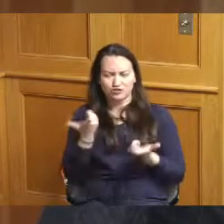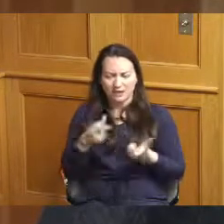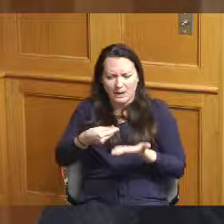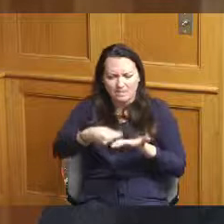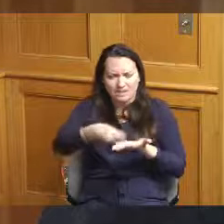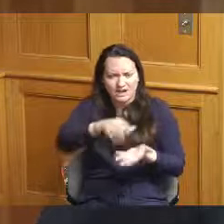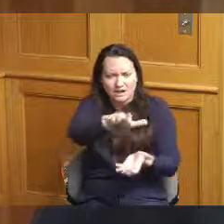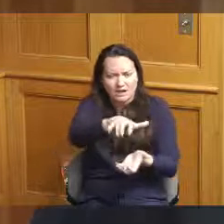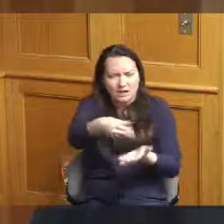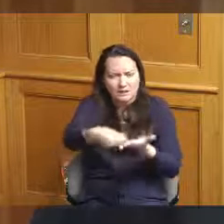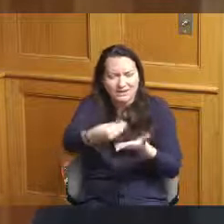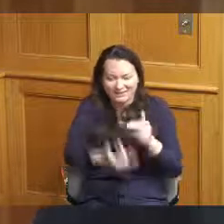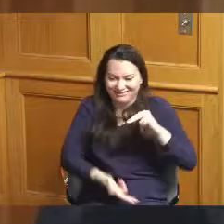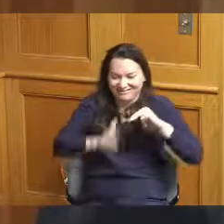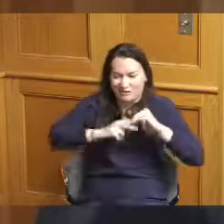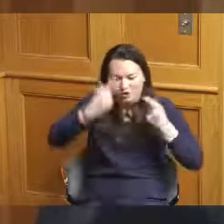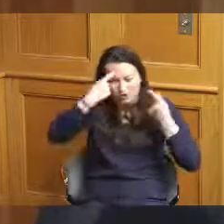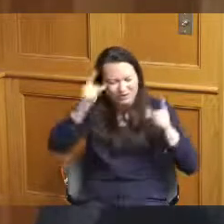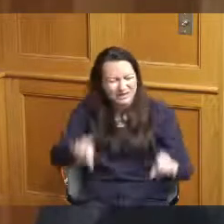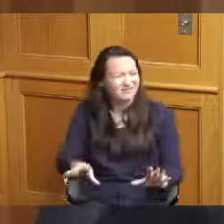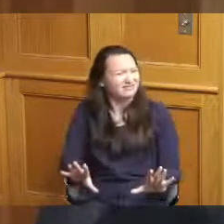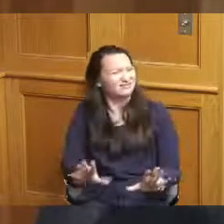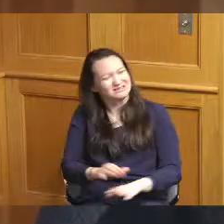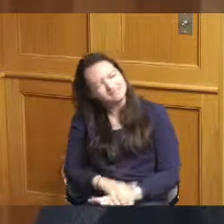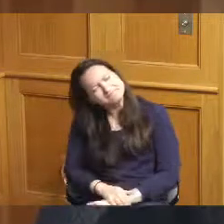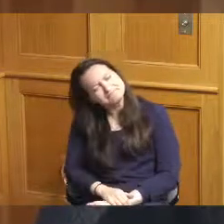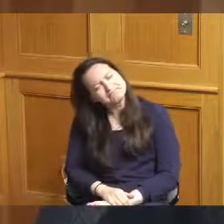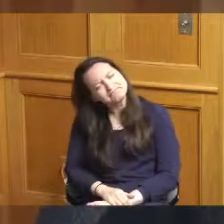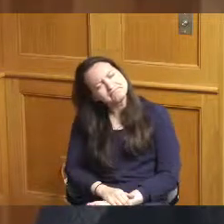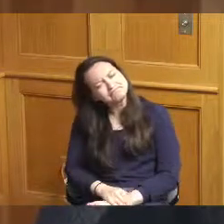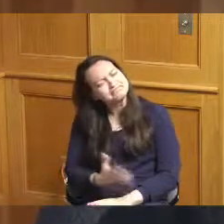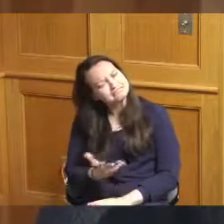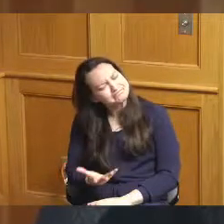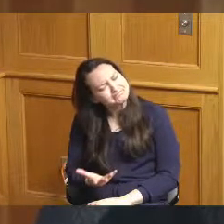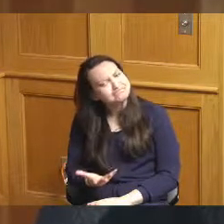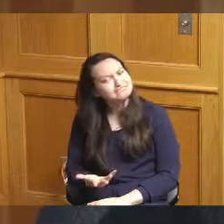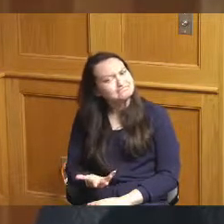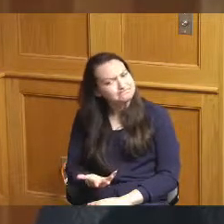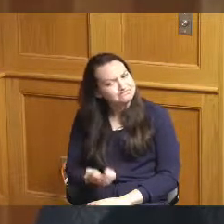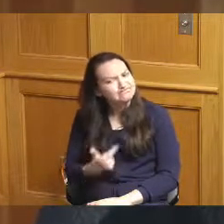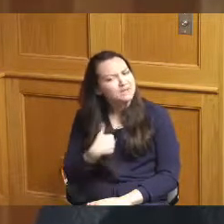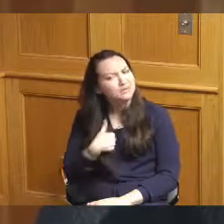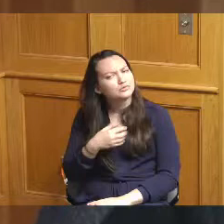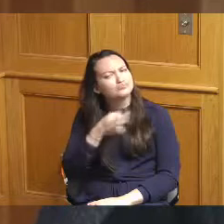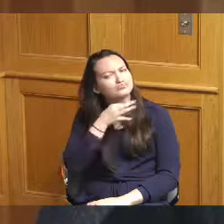you know ending the agreement so I just I think that's something I just wanted to note because